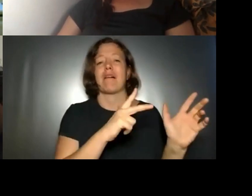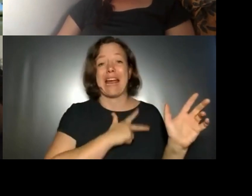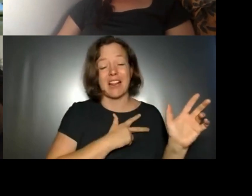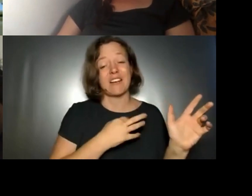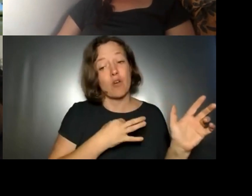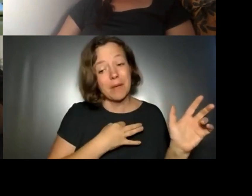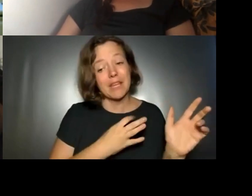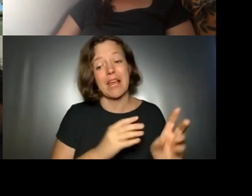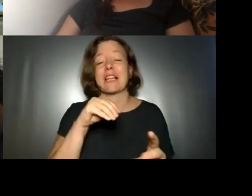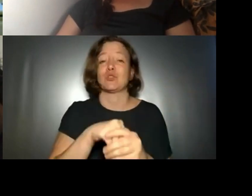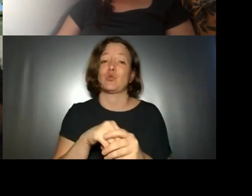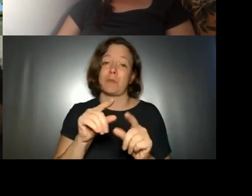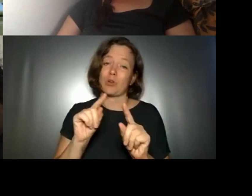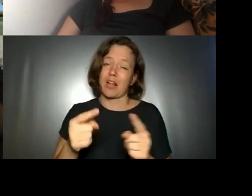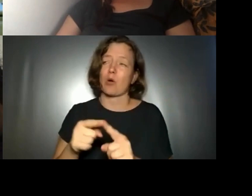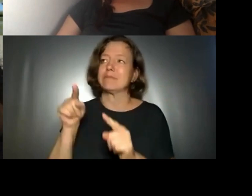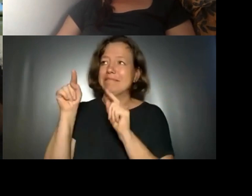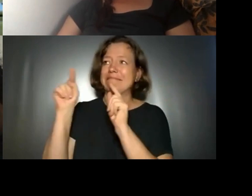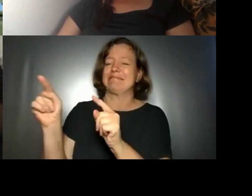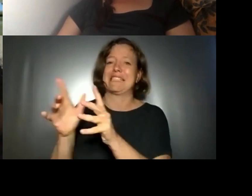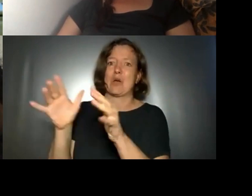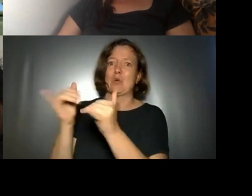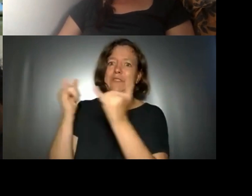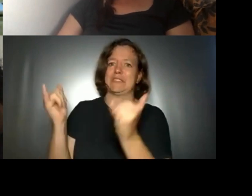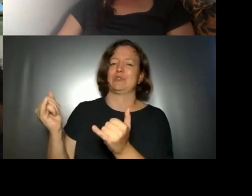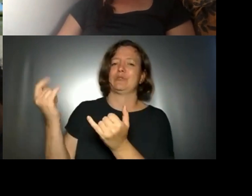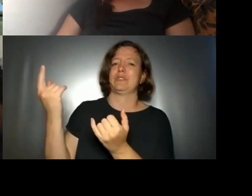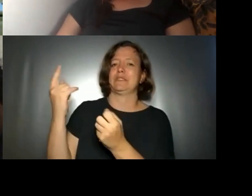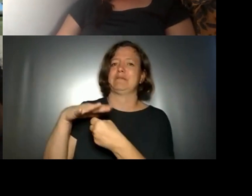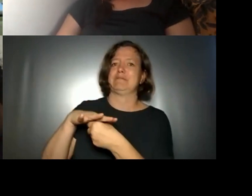Kate Marsh: I think... Just one comment on that, and thank you, Nina. This is Kate speaking.